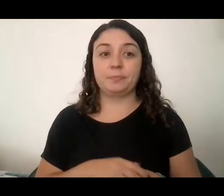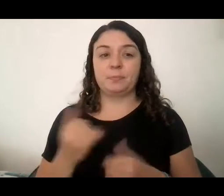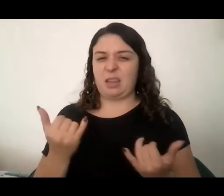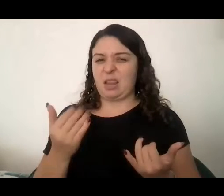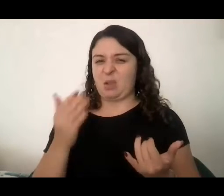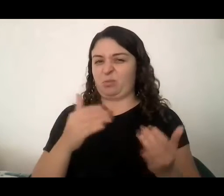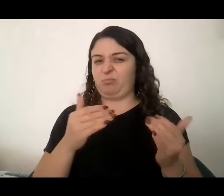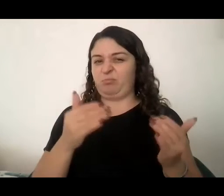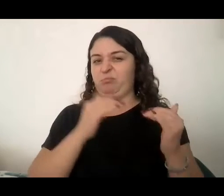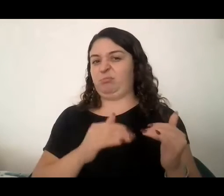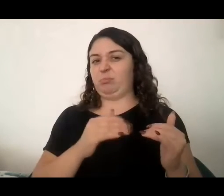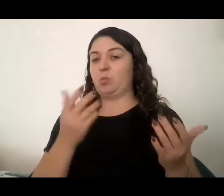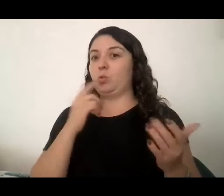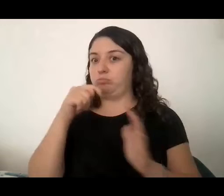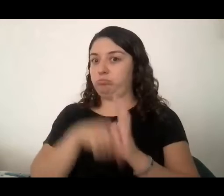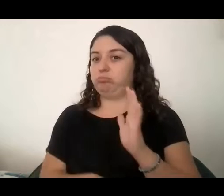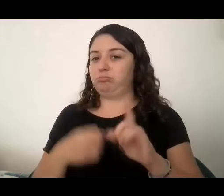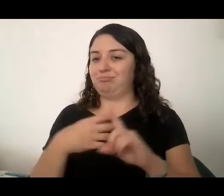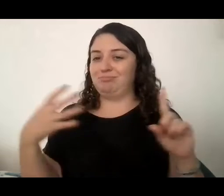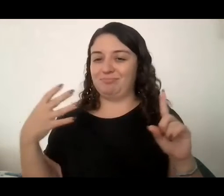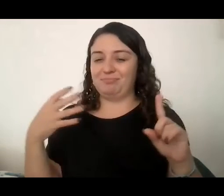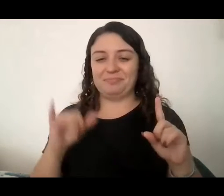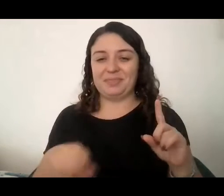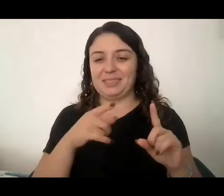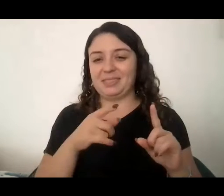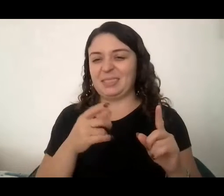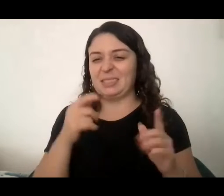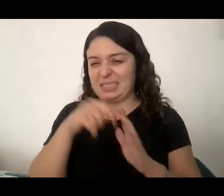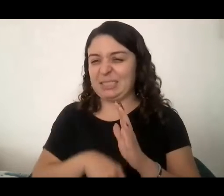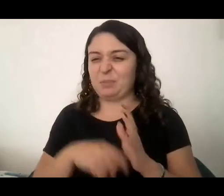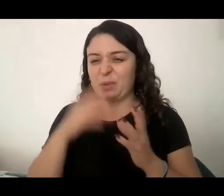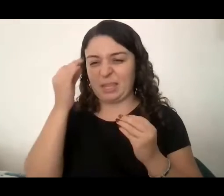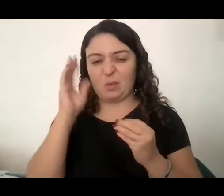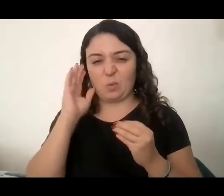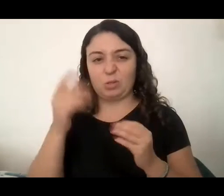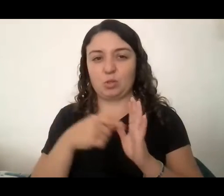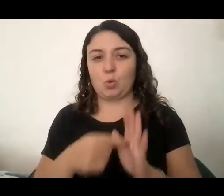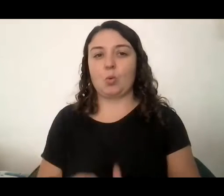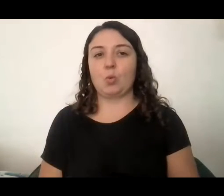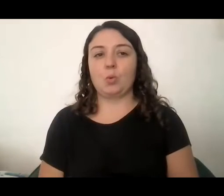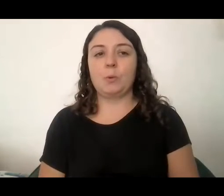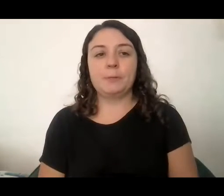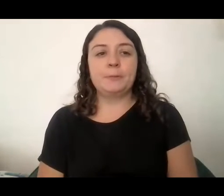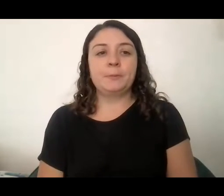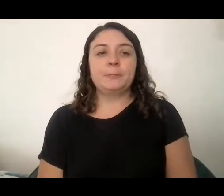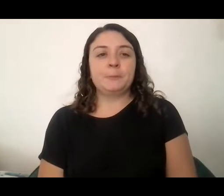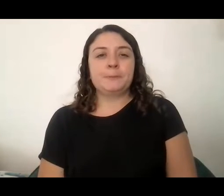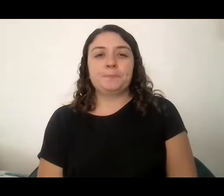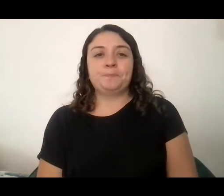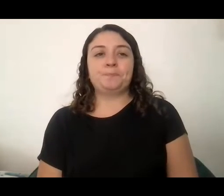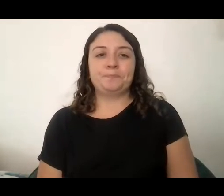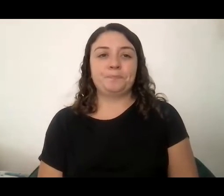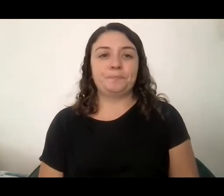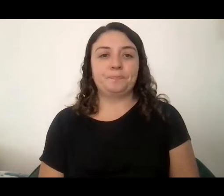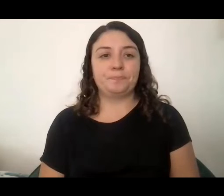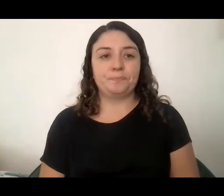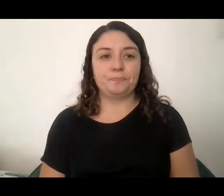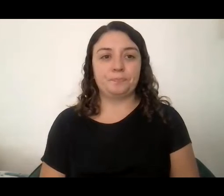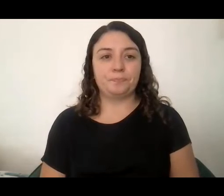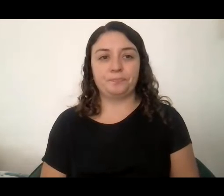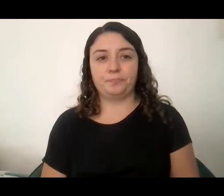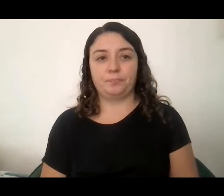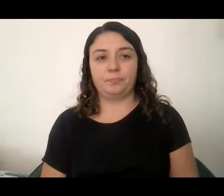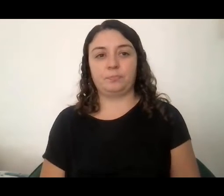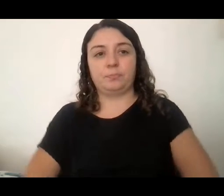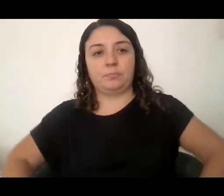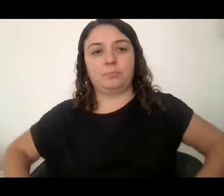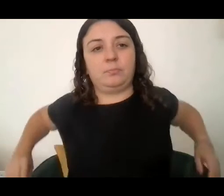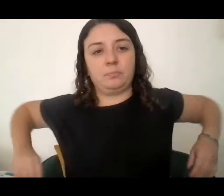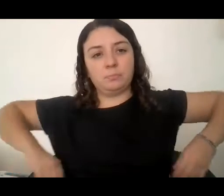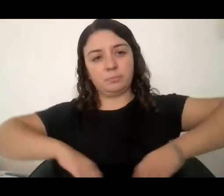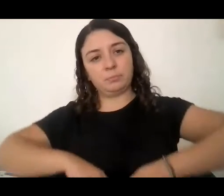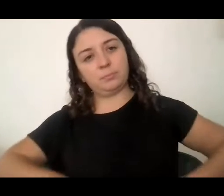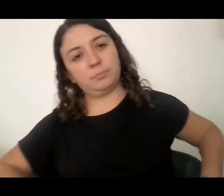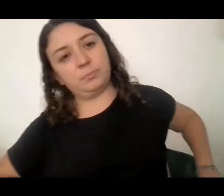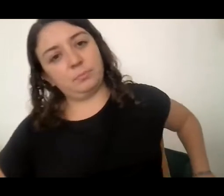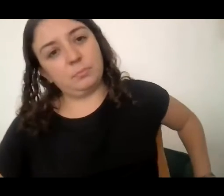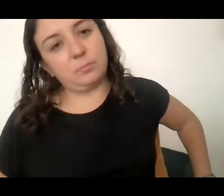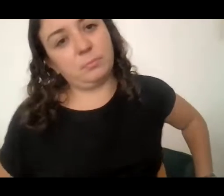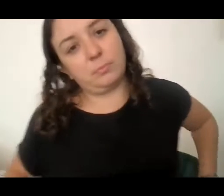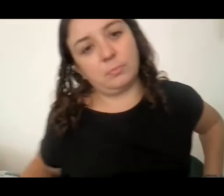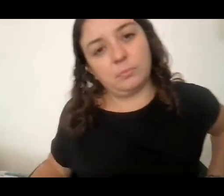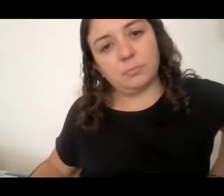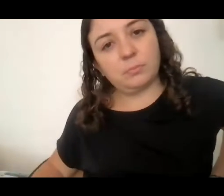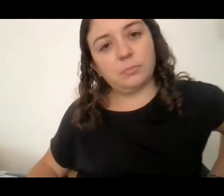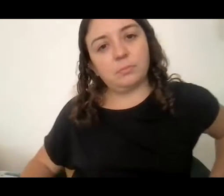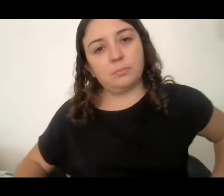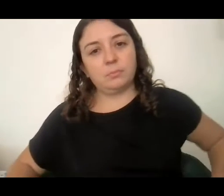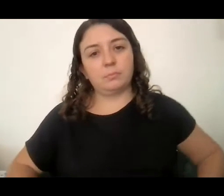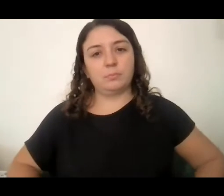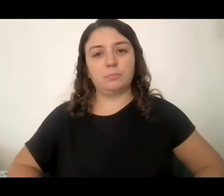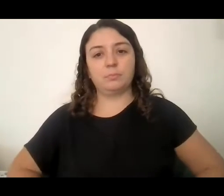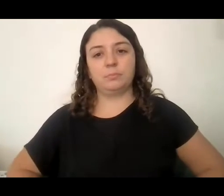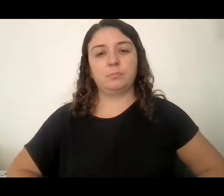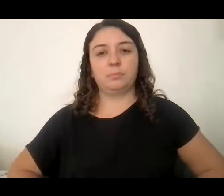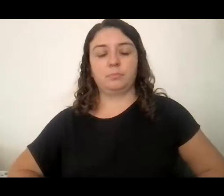which has way more detail to it and a little deeper thinking, then we can check in about both.